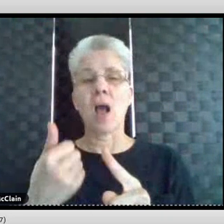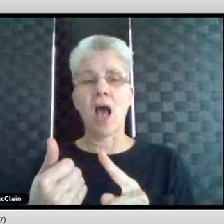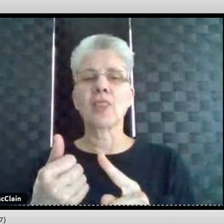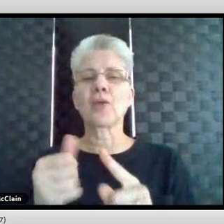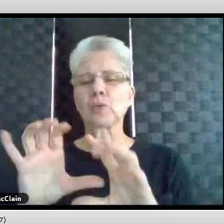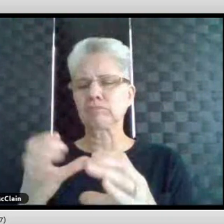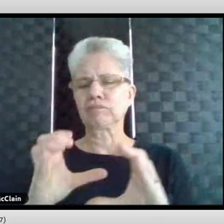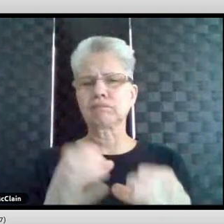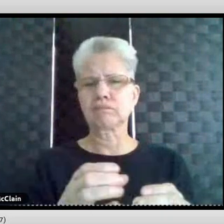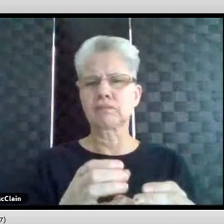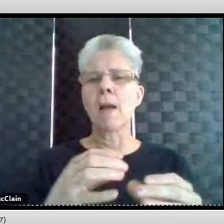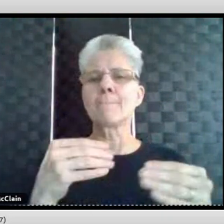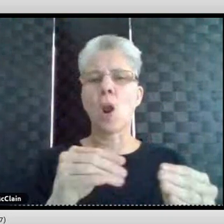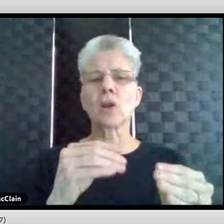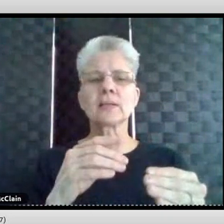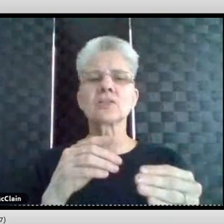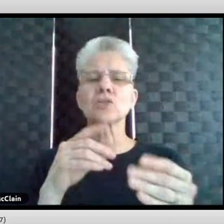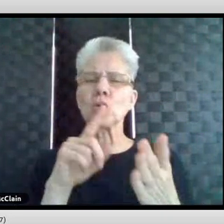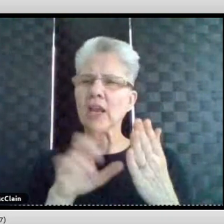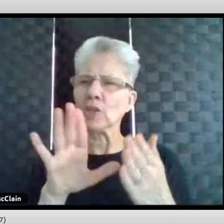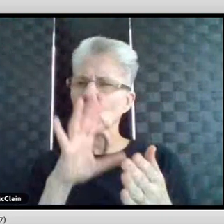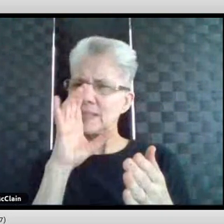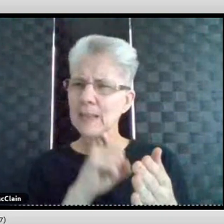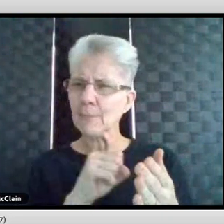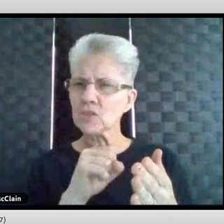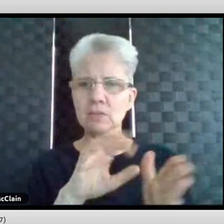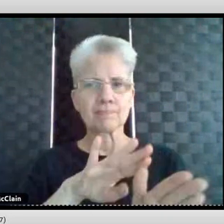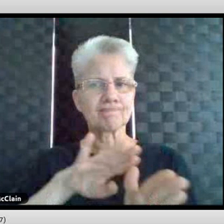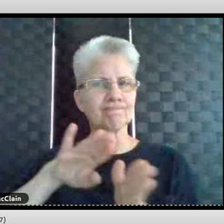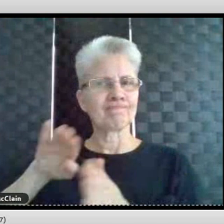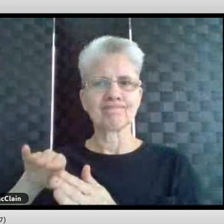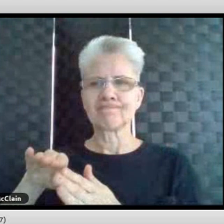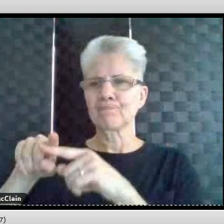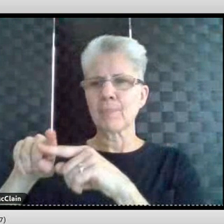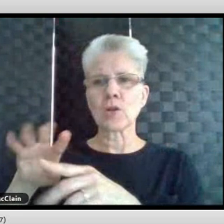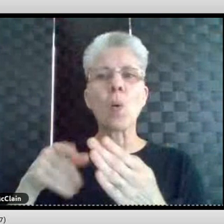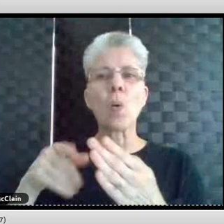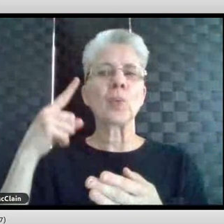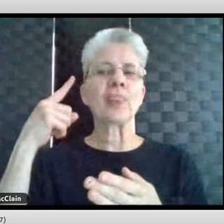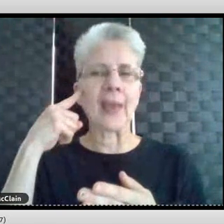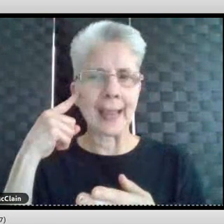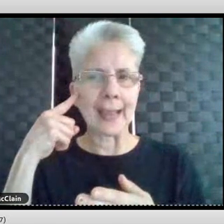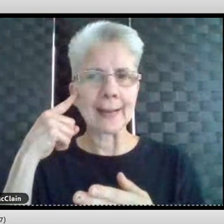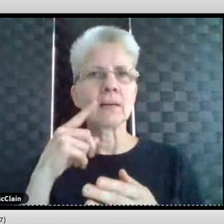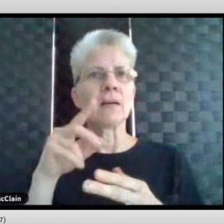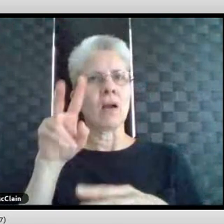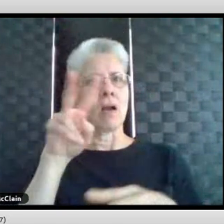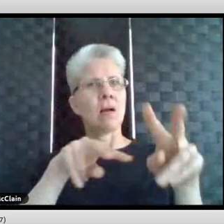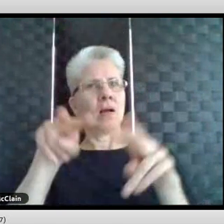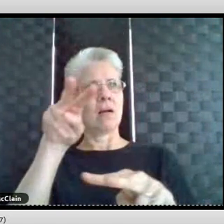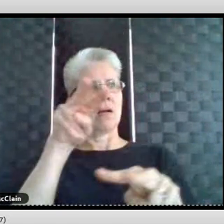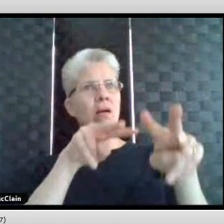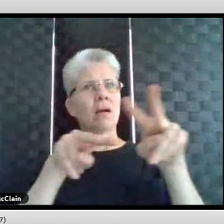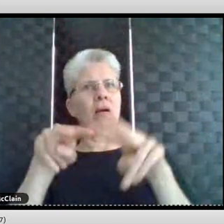so check your assumptions at the door. We make a lot of assumptions, not only about culture.